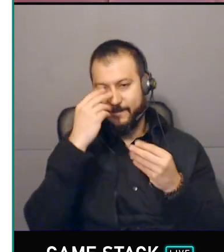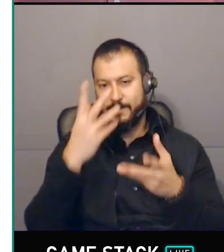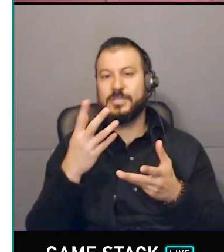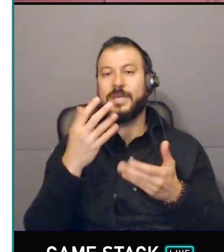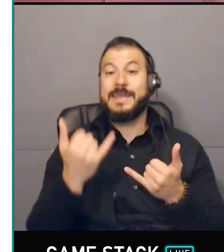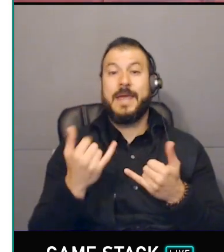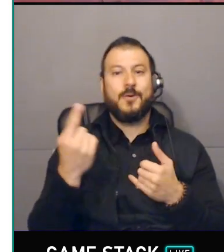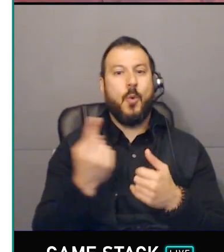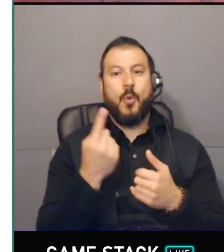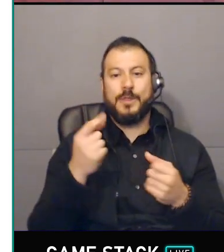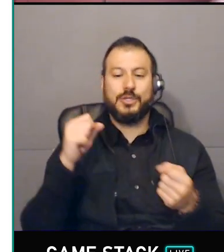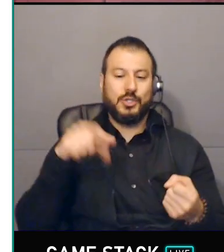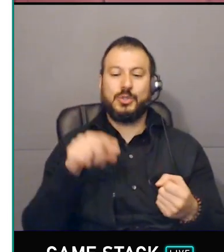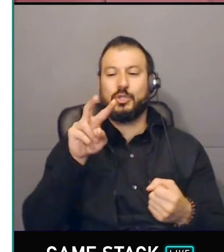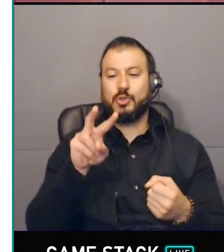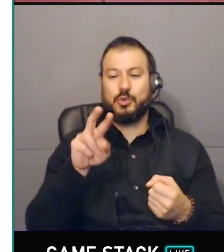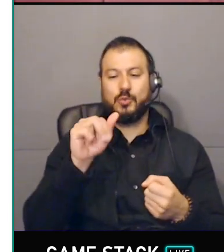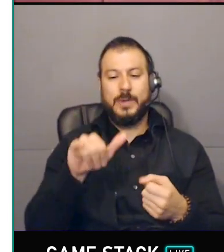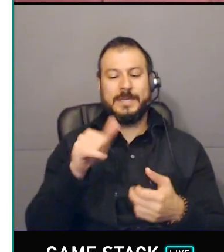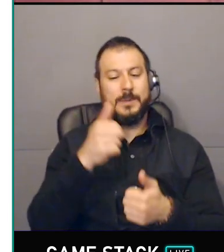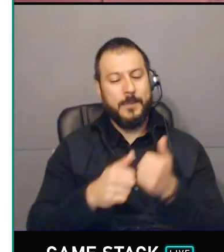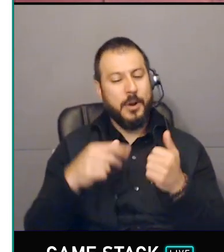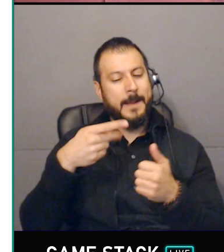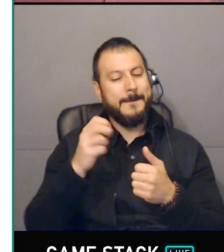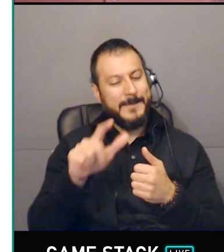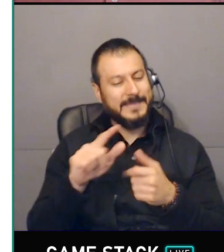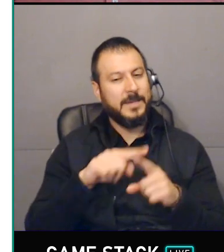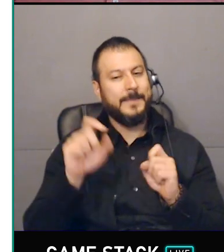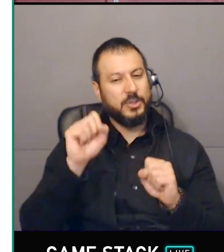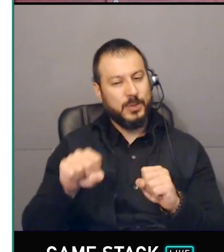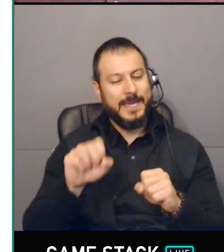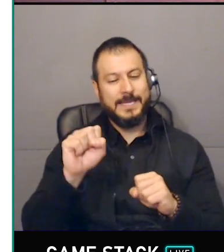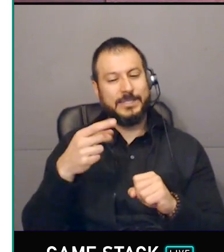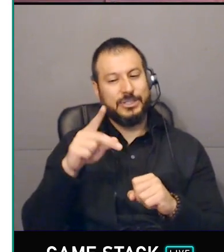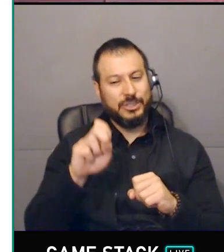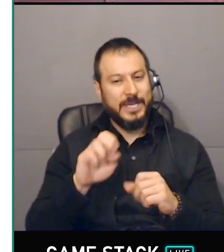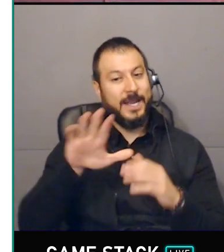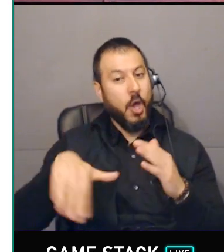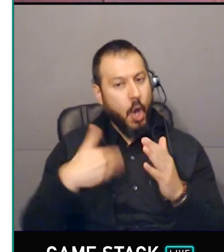And now you're only shooting two rays per pixel. But now you could shade all three.